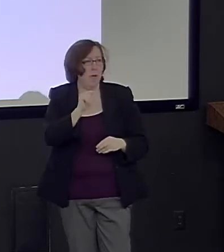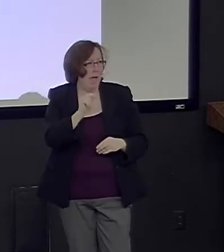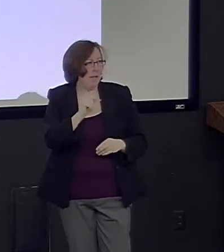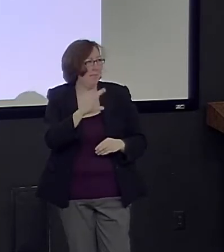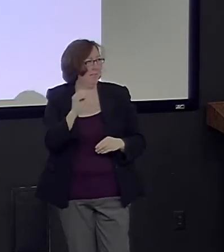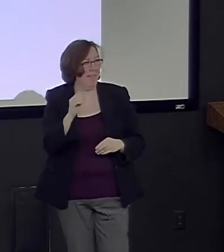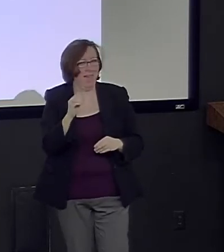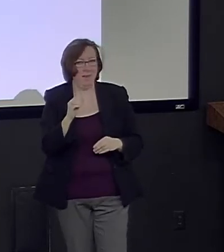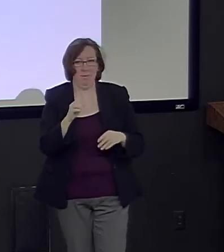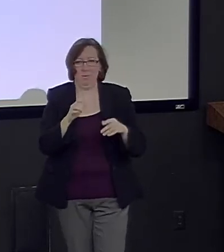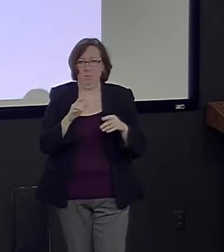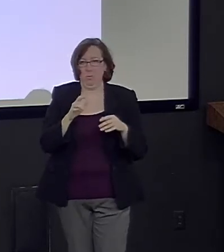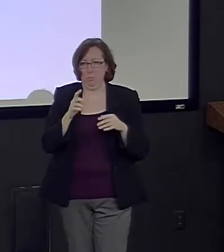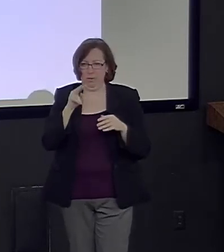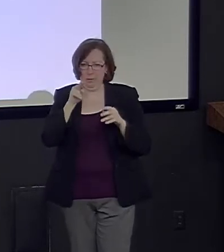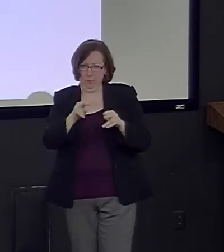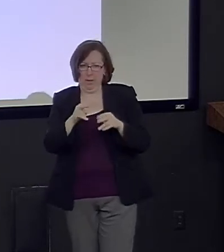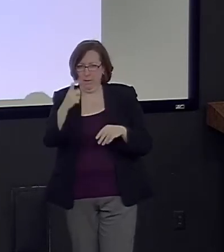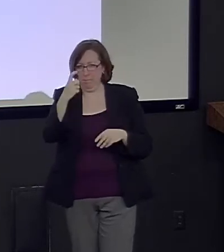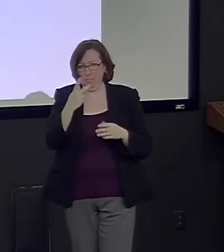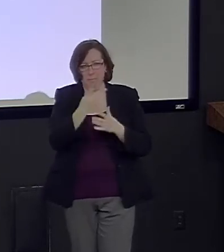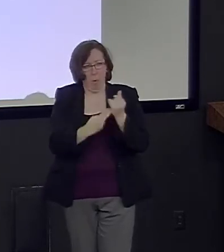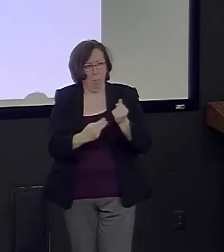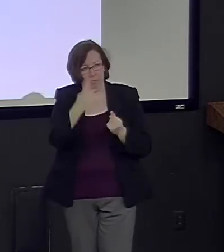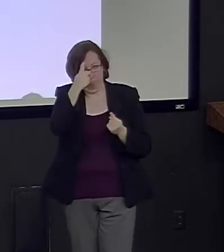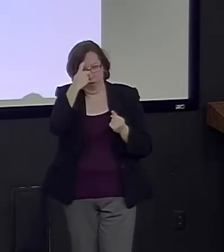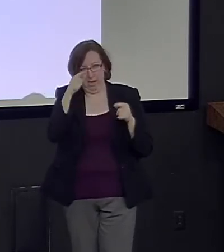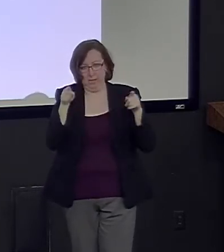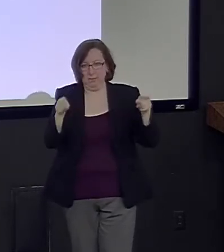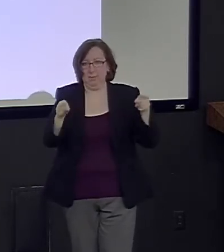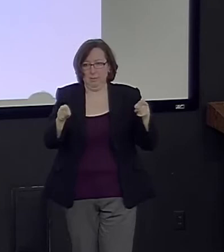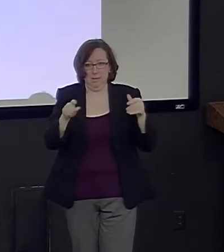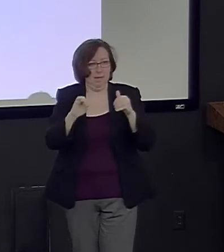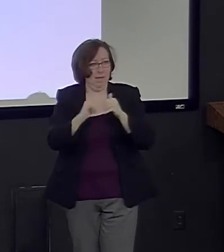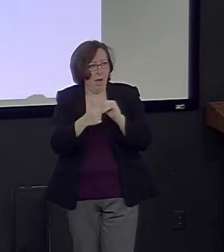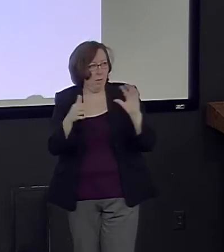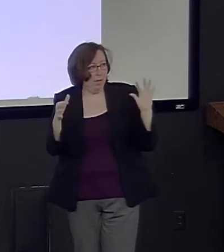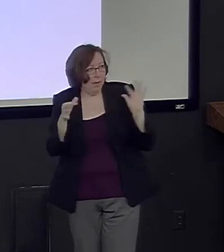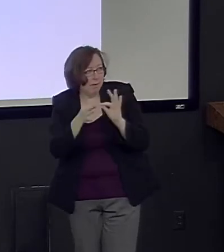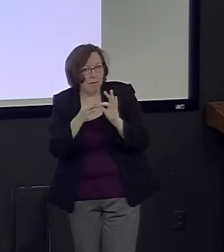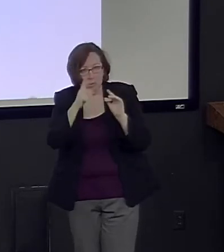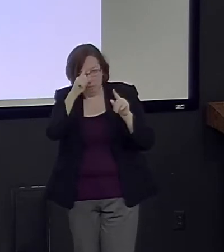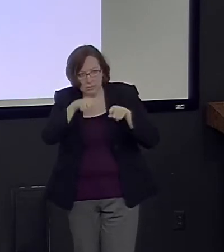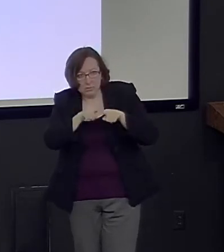So the roadmap of the talk essentially is that I'm going to give you a little introduction